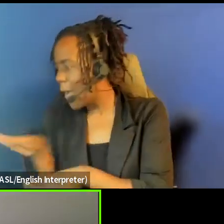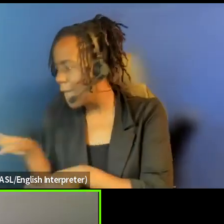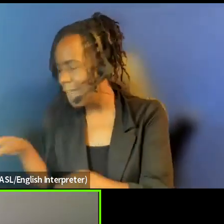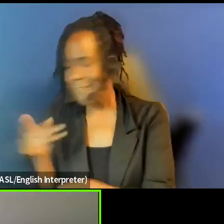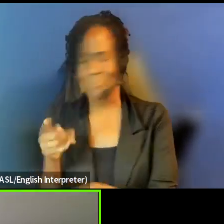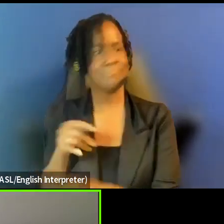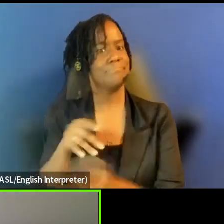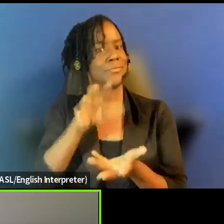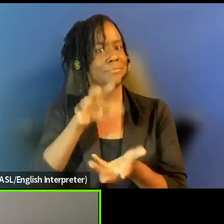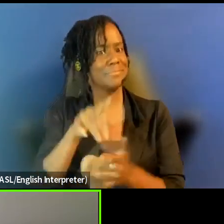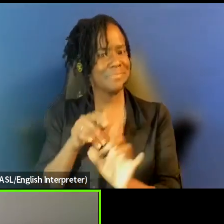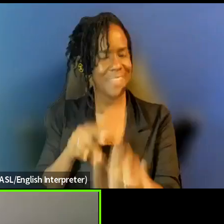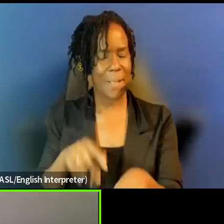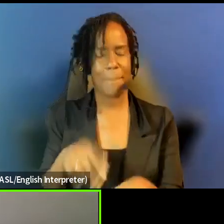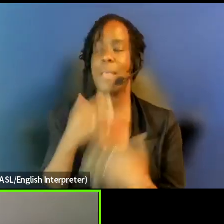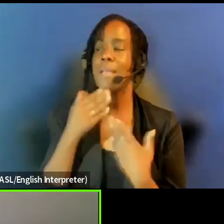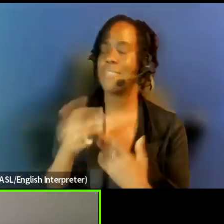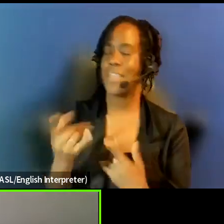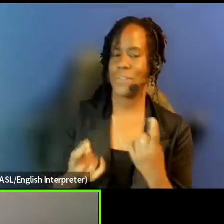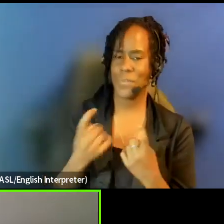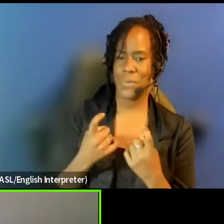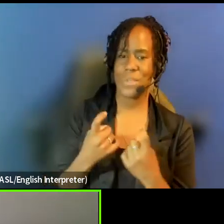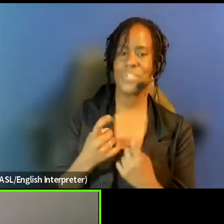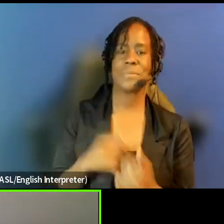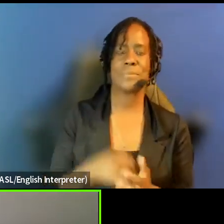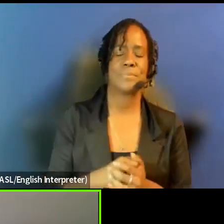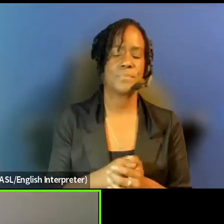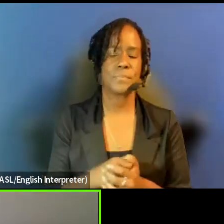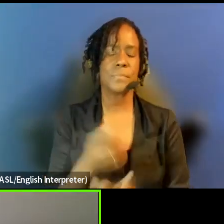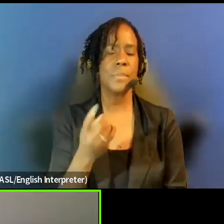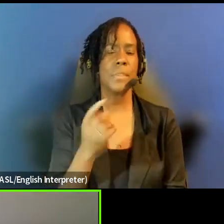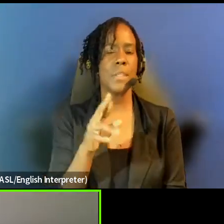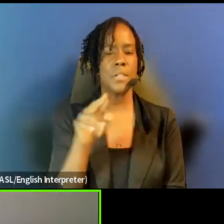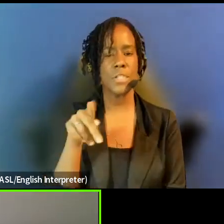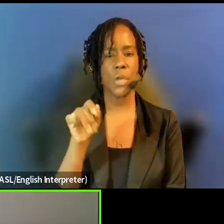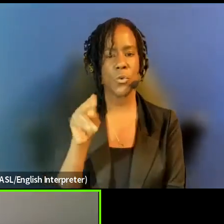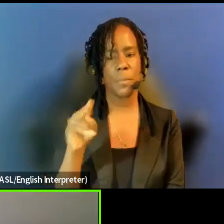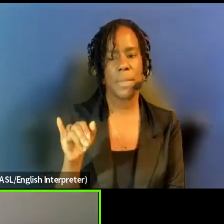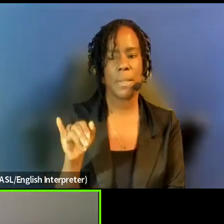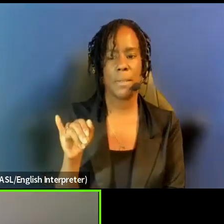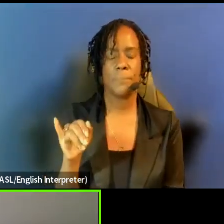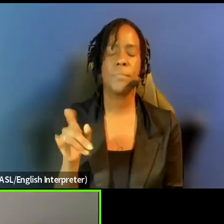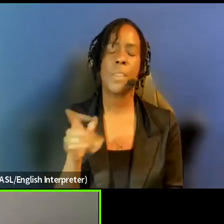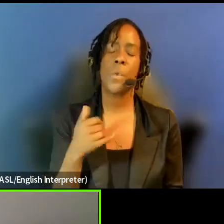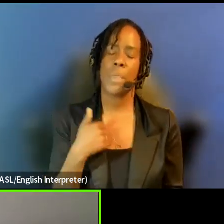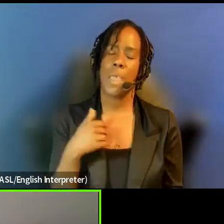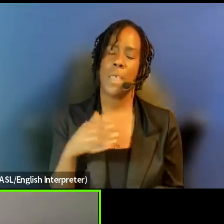word out there. I'm happy to